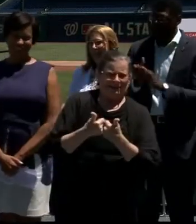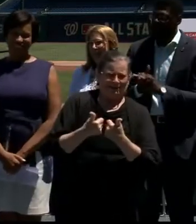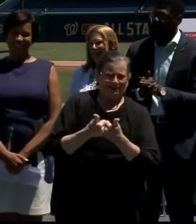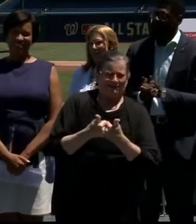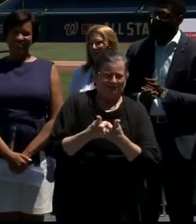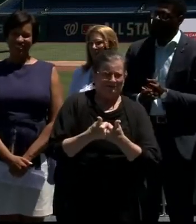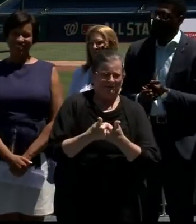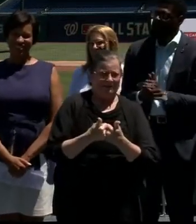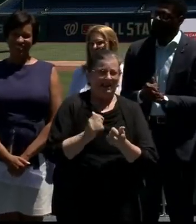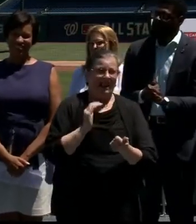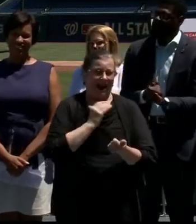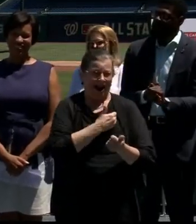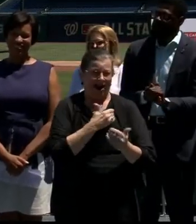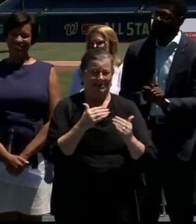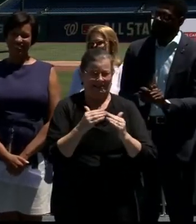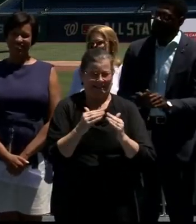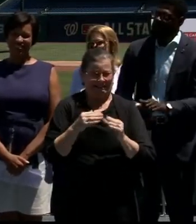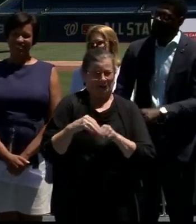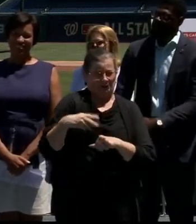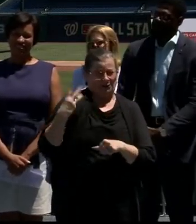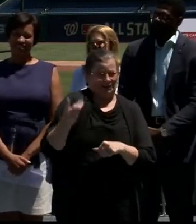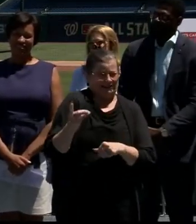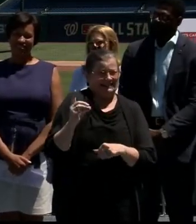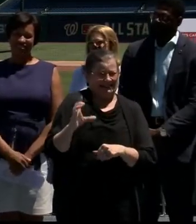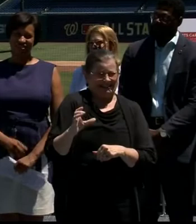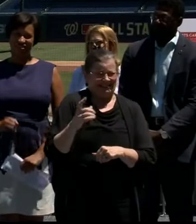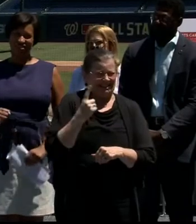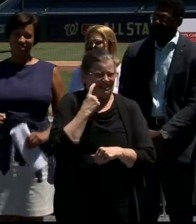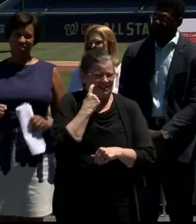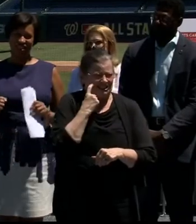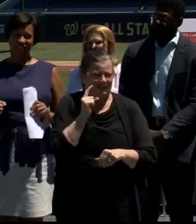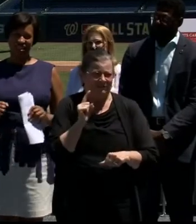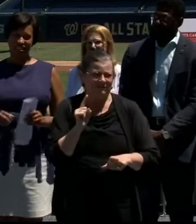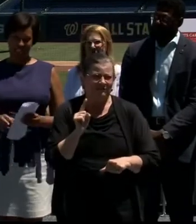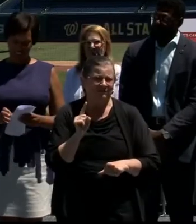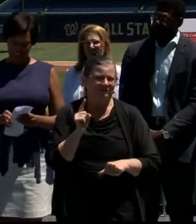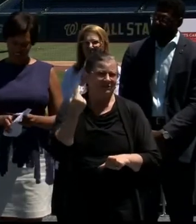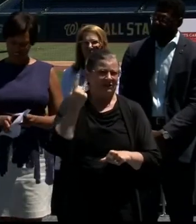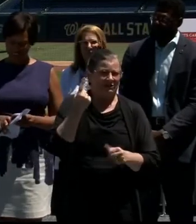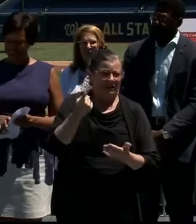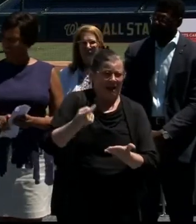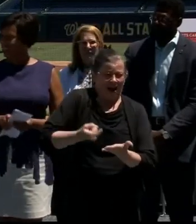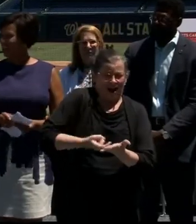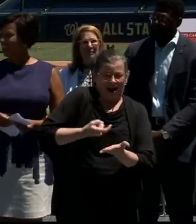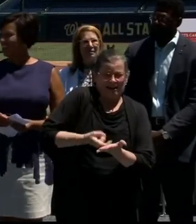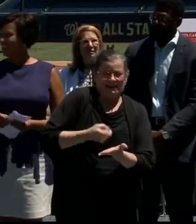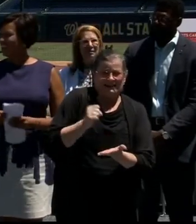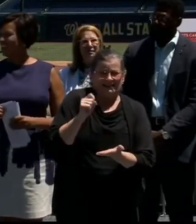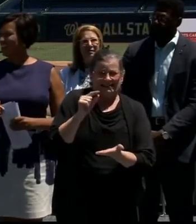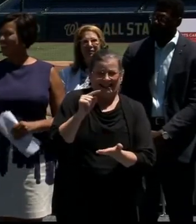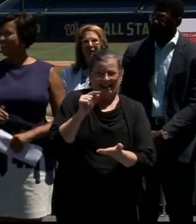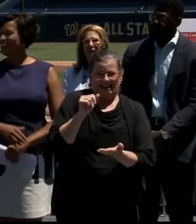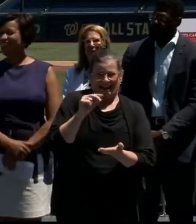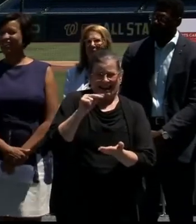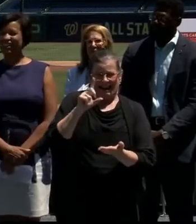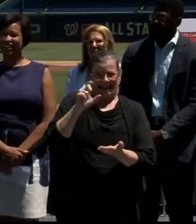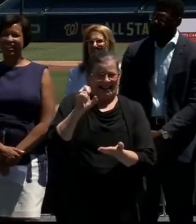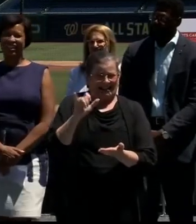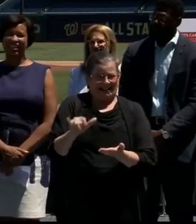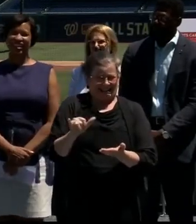COMING OFF OF OUR FIRST STANLEY CUP IN CAPITALS FRANCHISE HISTORY, WASHINGTON, D.C., HAS PROVEN THAT WE CAN EXECUTE A